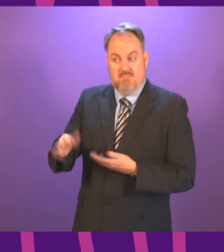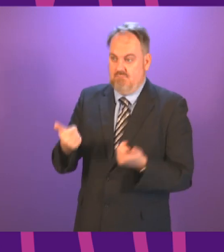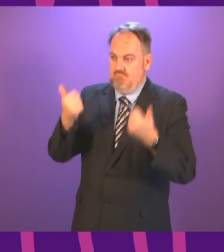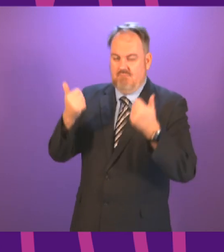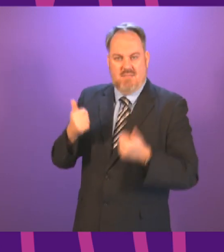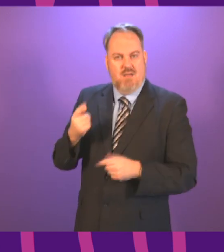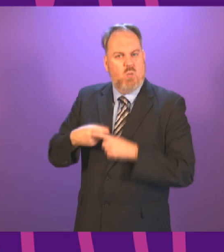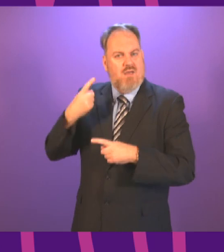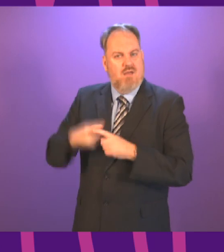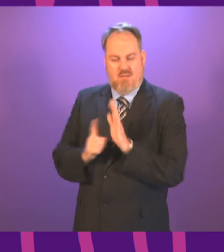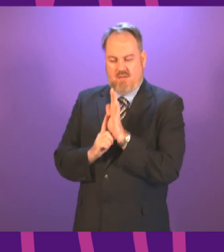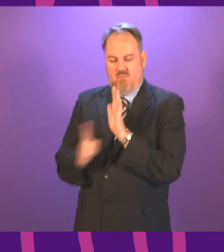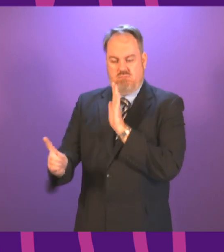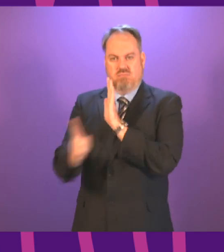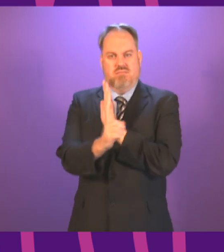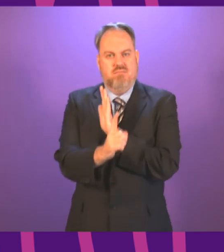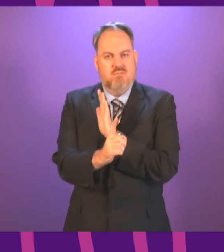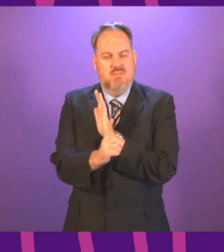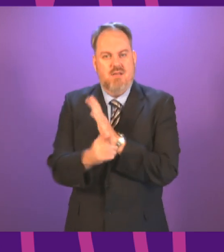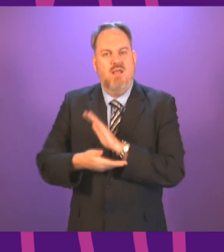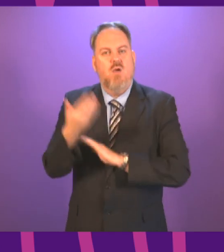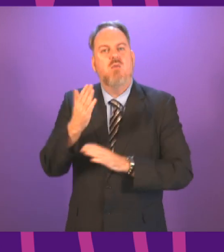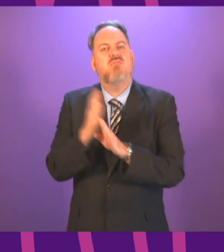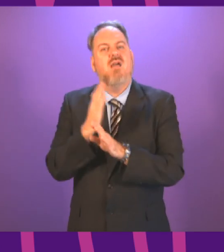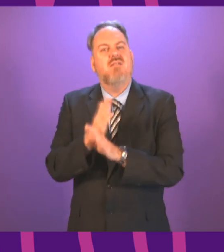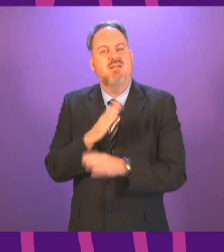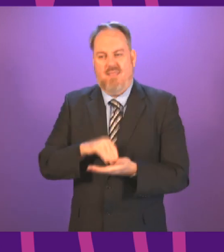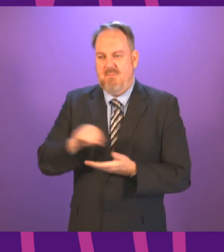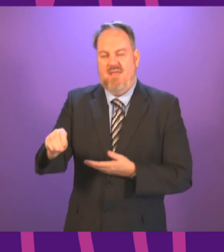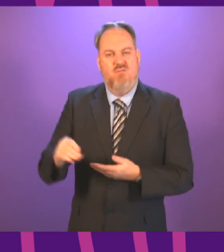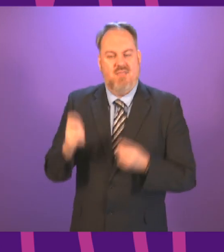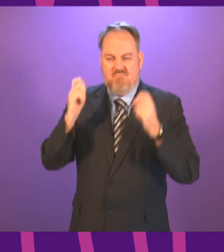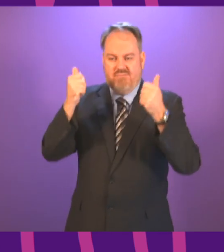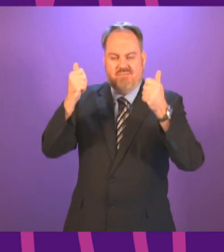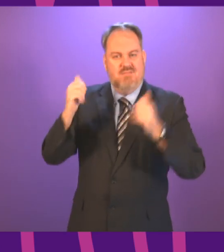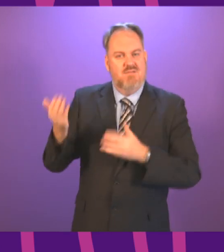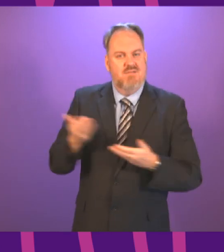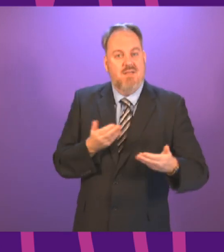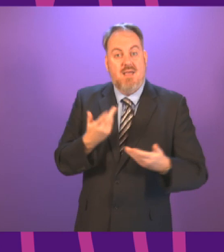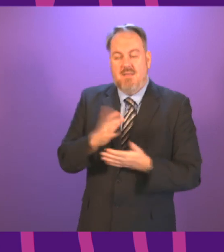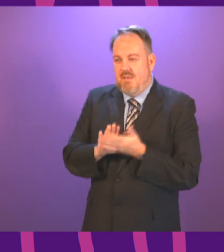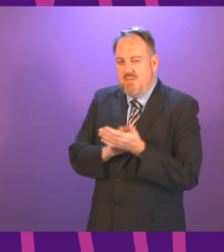are being told to seek quicker treatment by going to private practice. That will affect